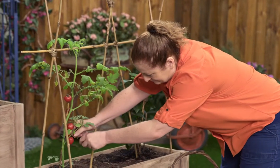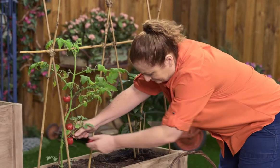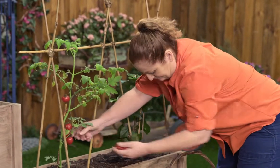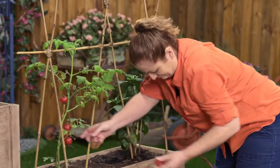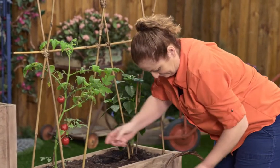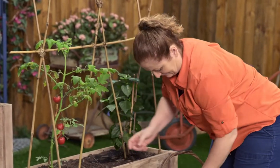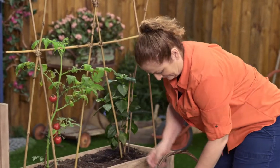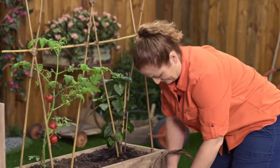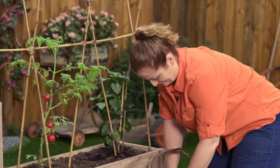Mmm.